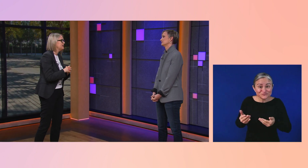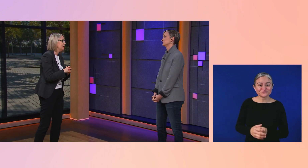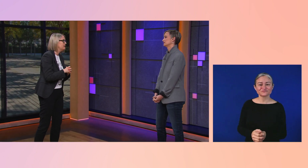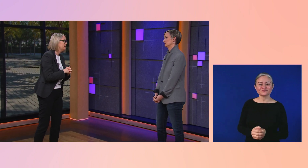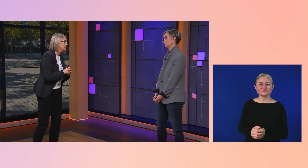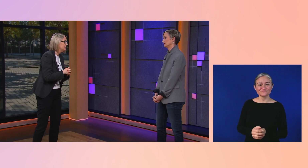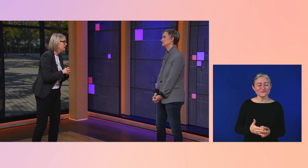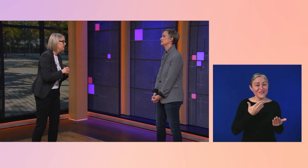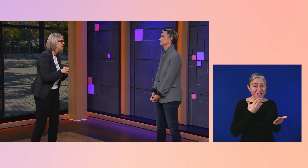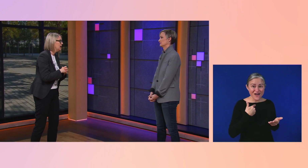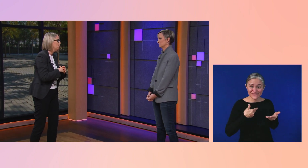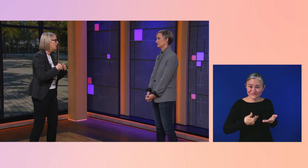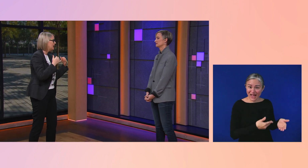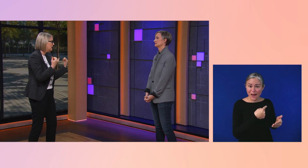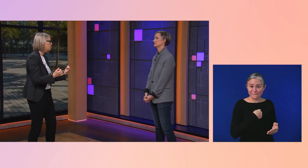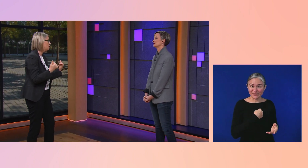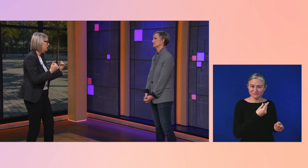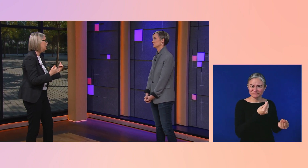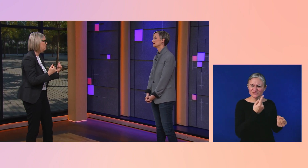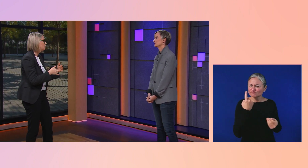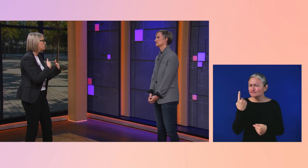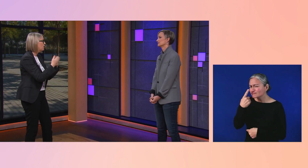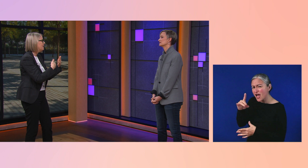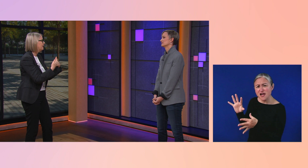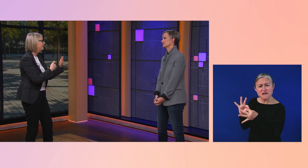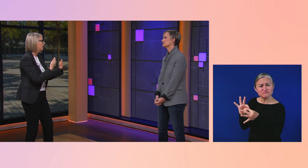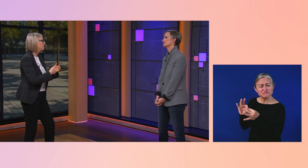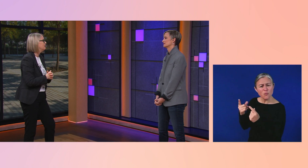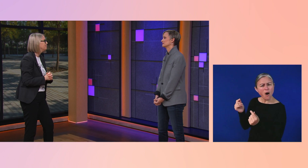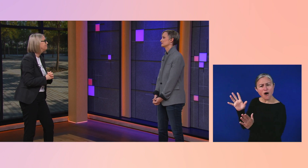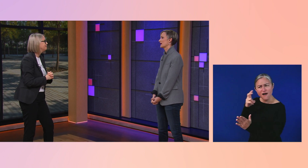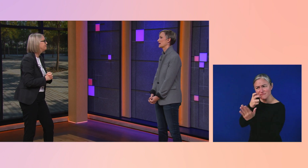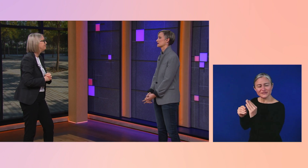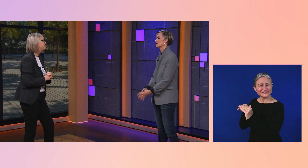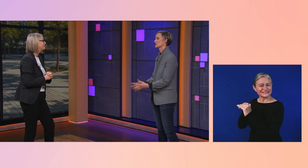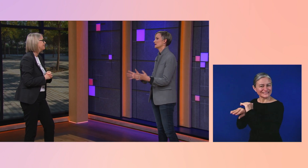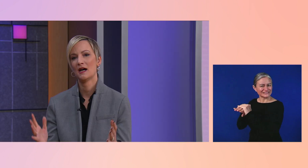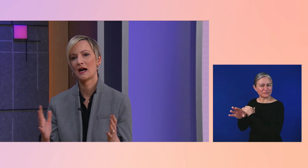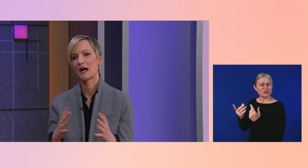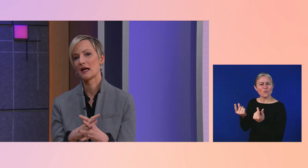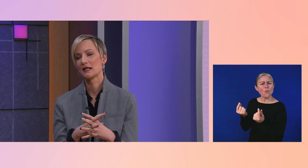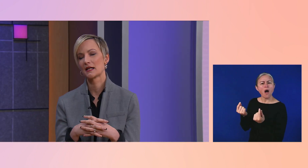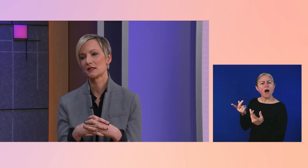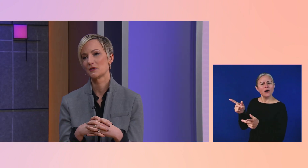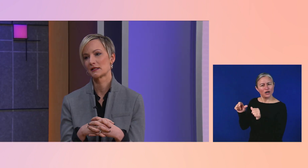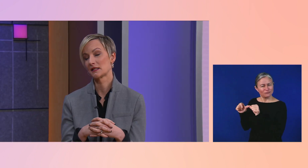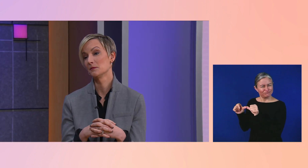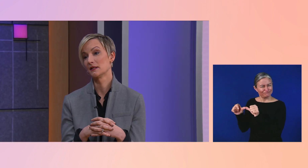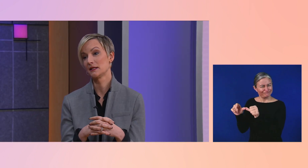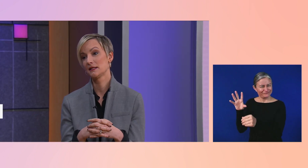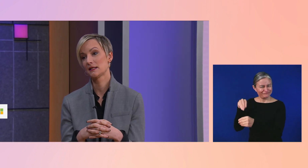accessibility and what keeps you here? What's your driving function? I got into accessibility